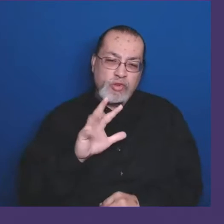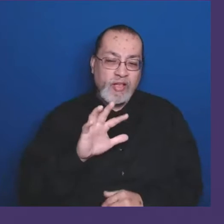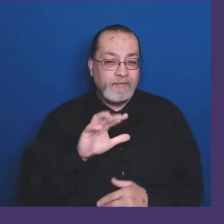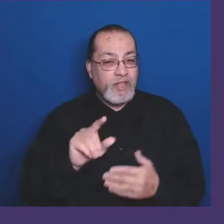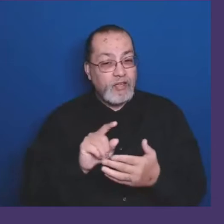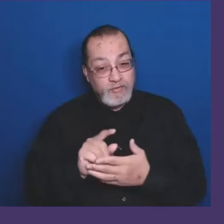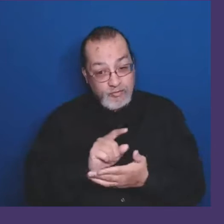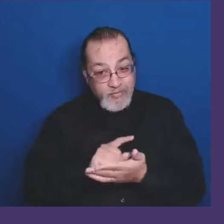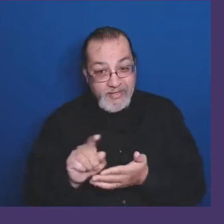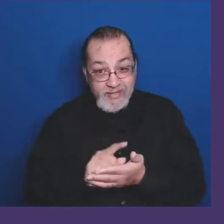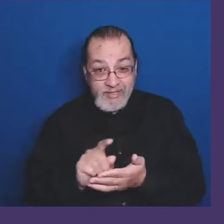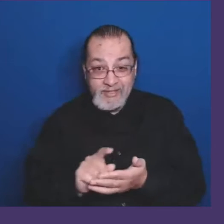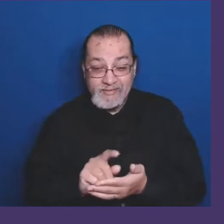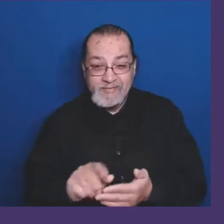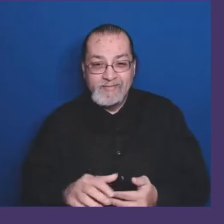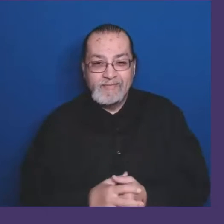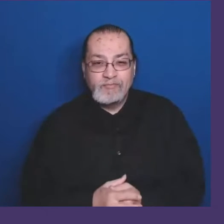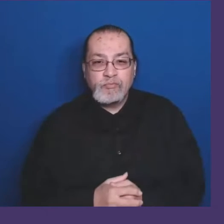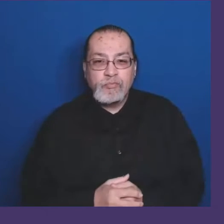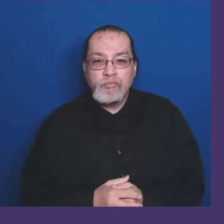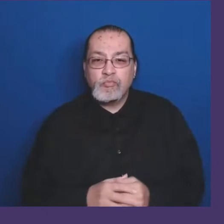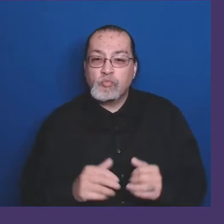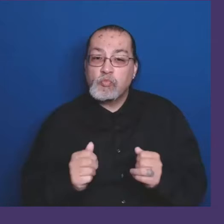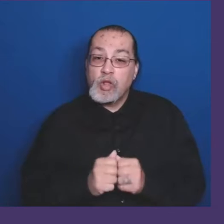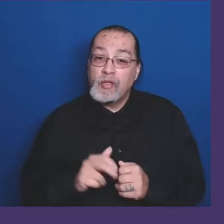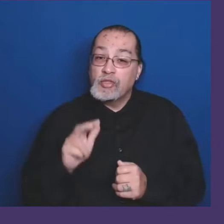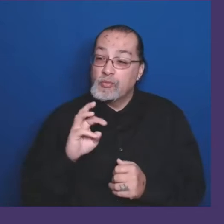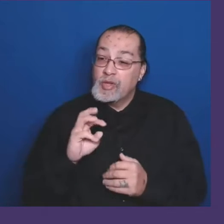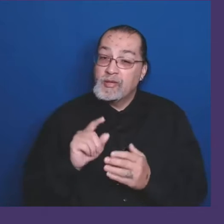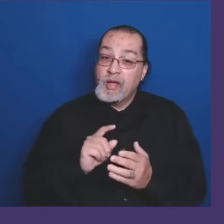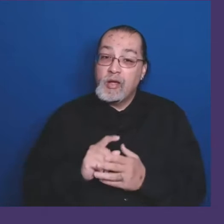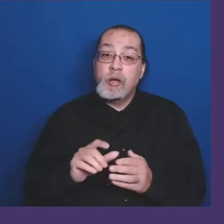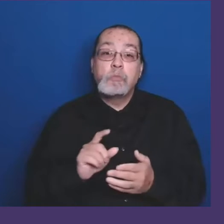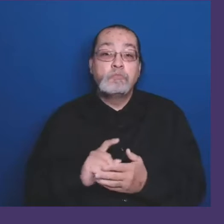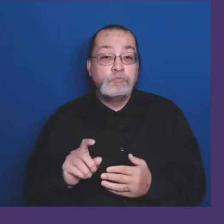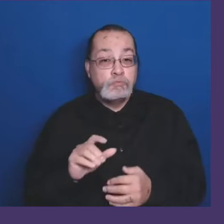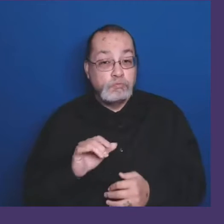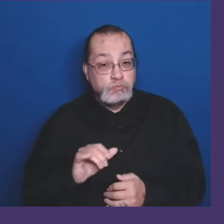$36 an hour versus